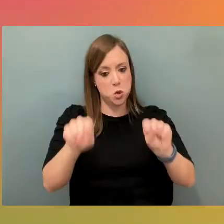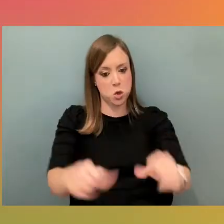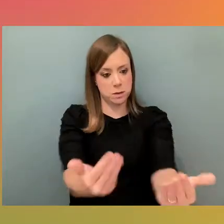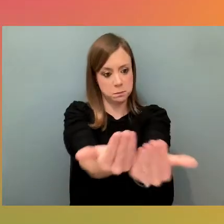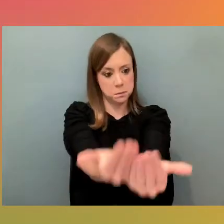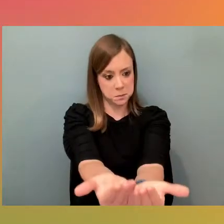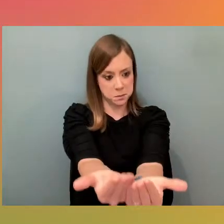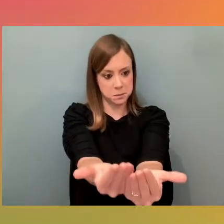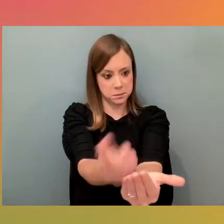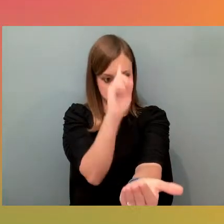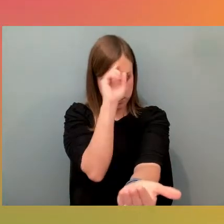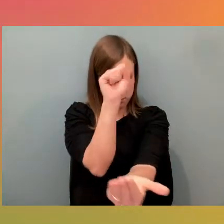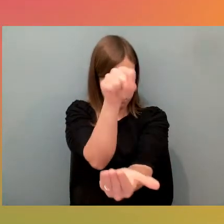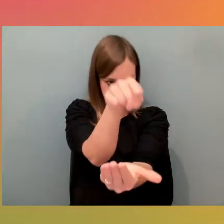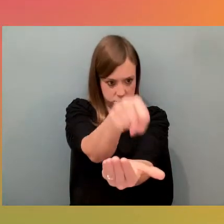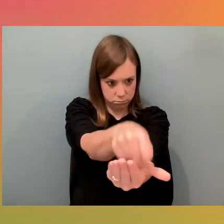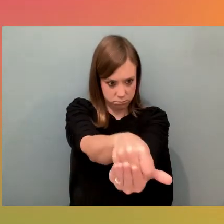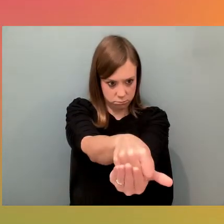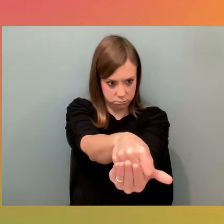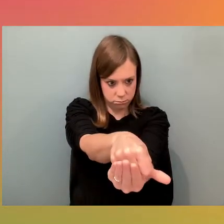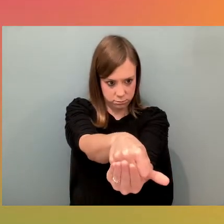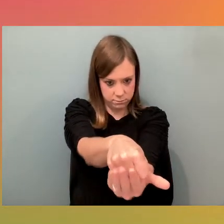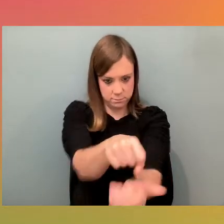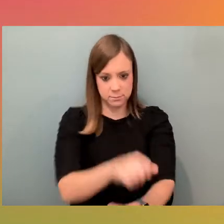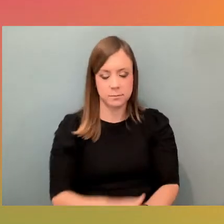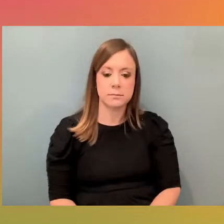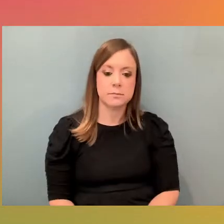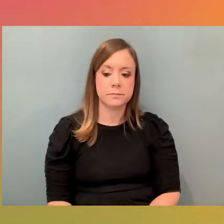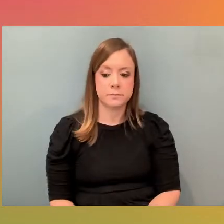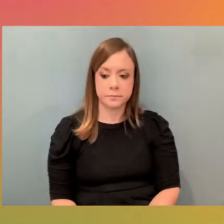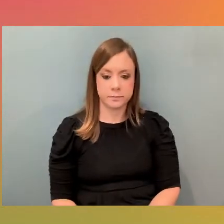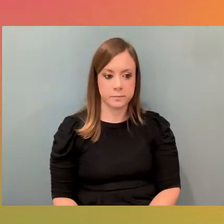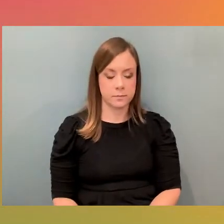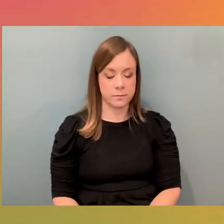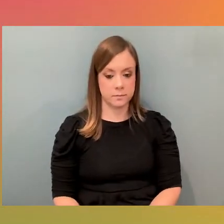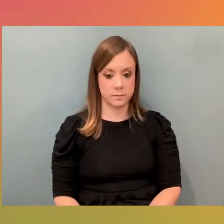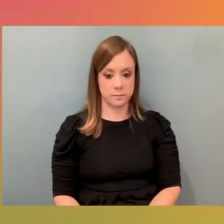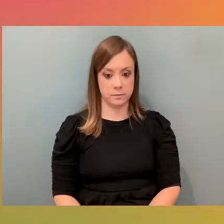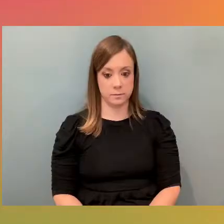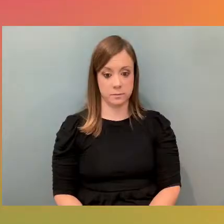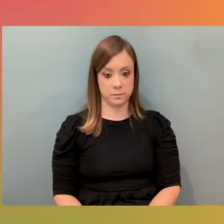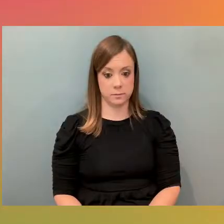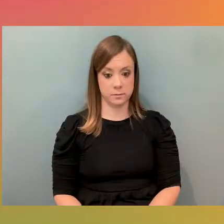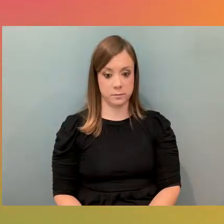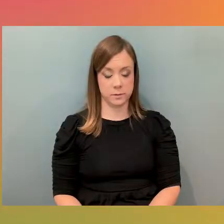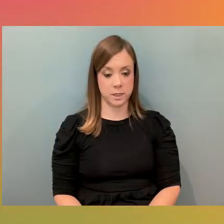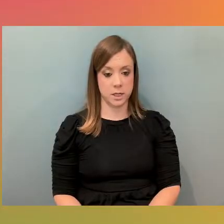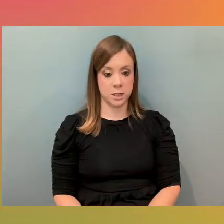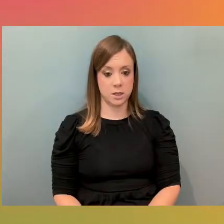THAT'S OKAY. IF YOU ARE IN A PIGEON YOU MAKE A PILLOW FOR YOUR HEAD WITH